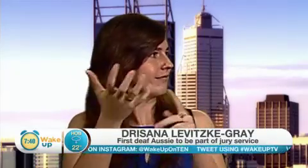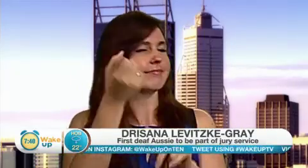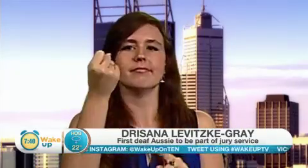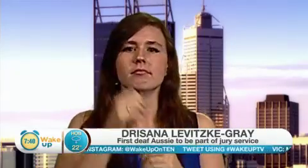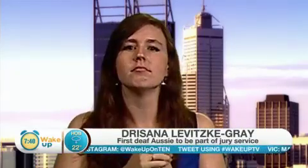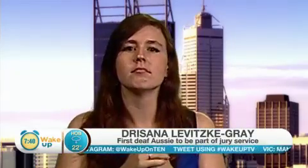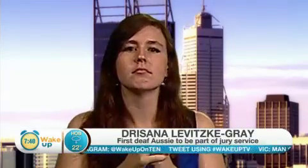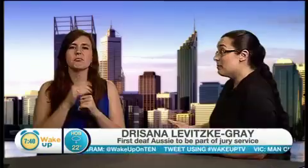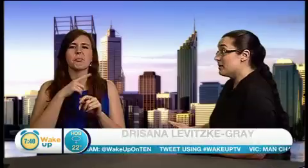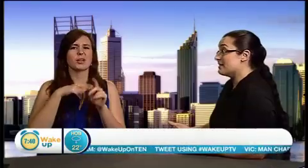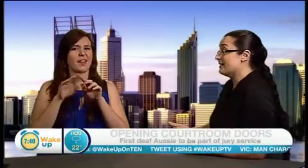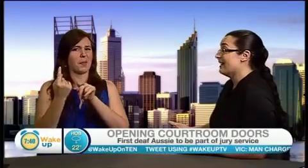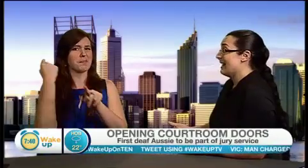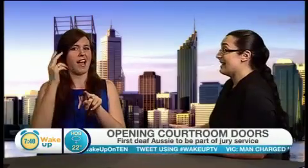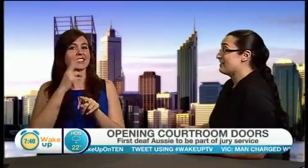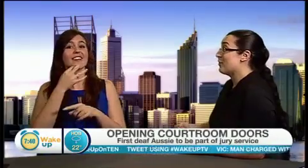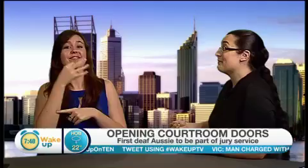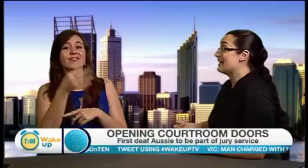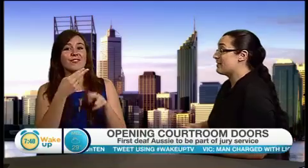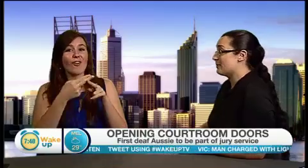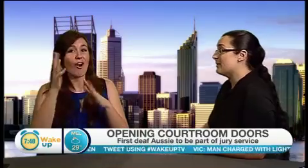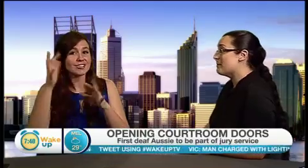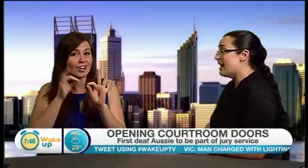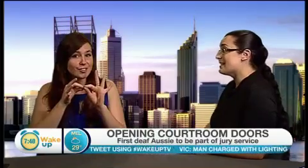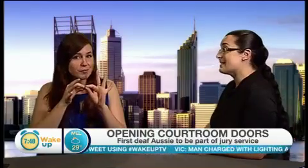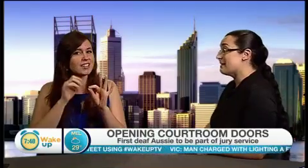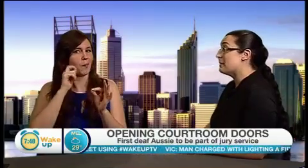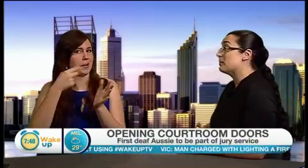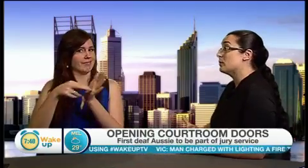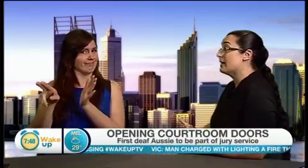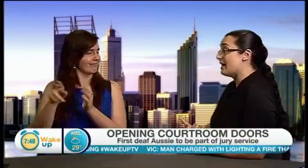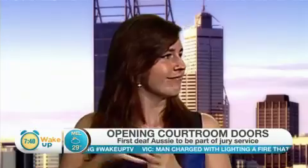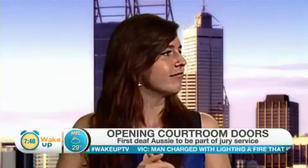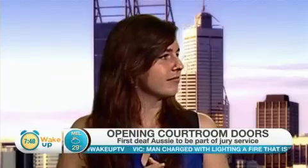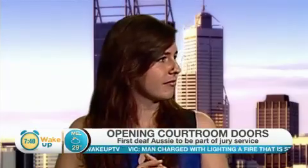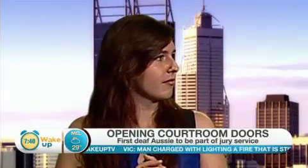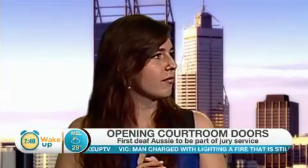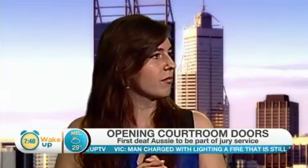And as the first deaf person to hopefully get through. In the past, deaf people who had asked for a us